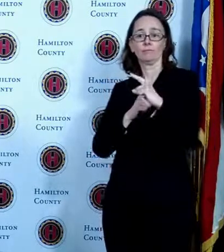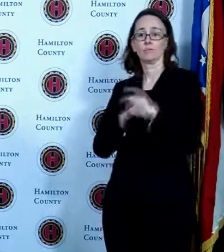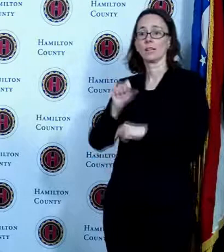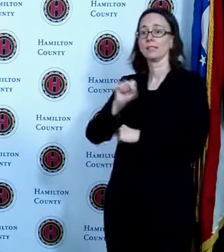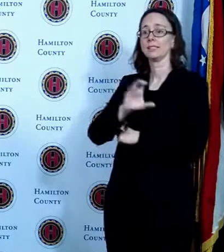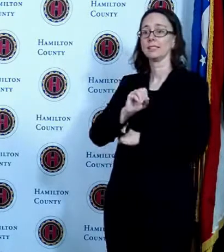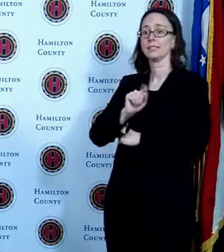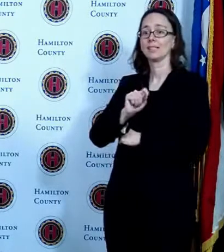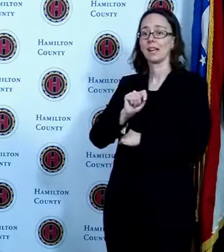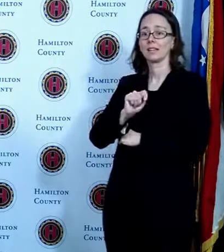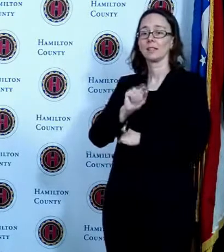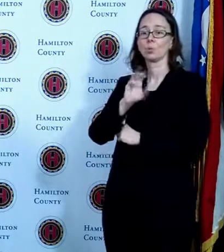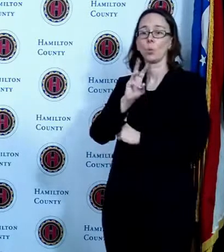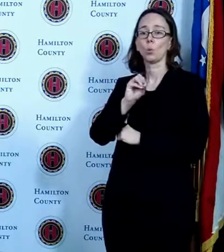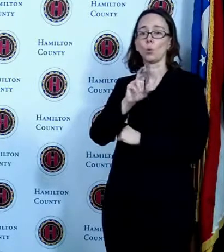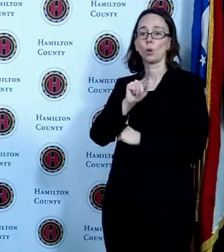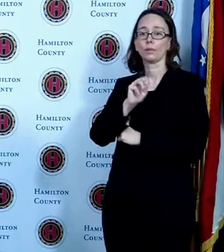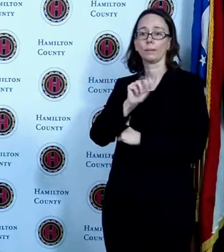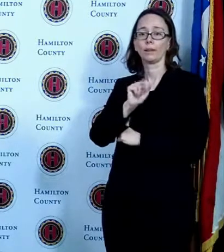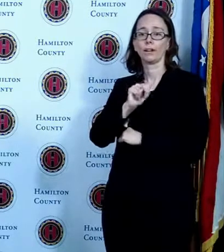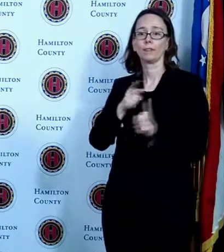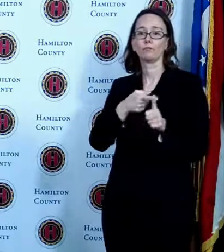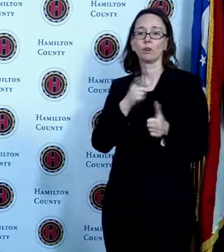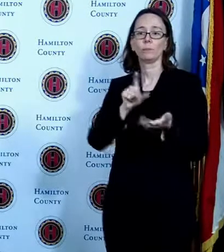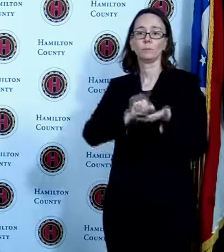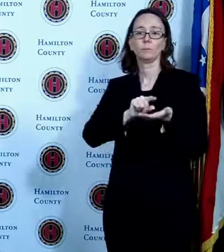good morning Scott